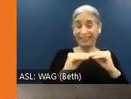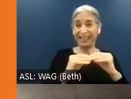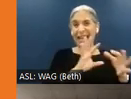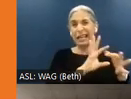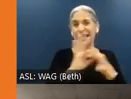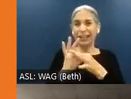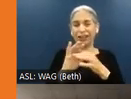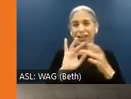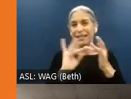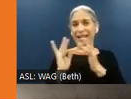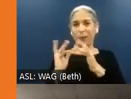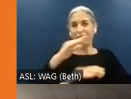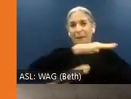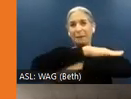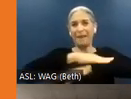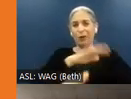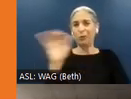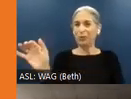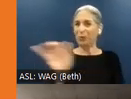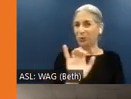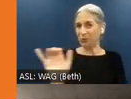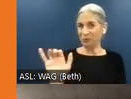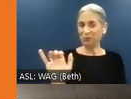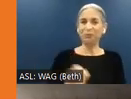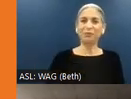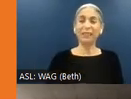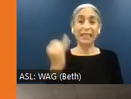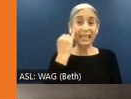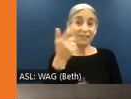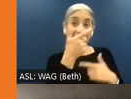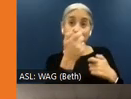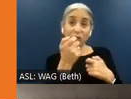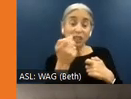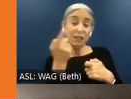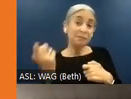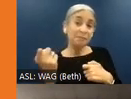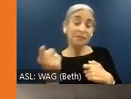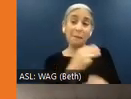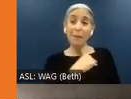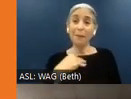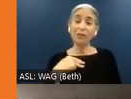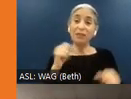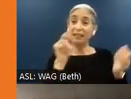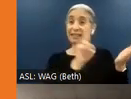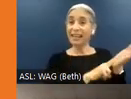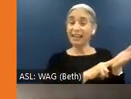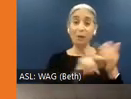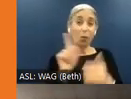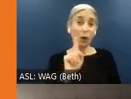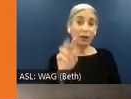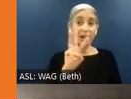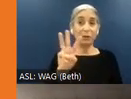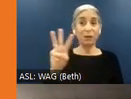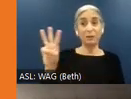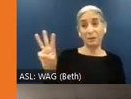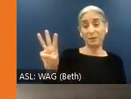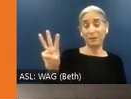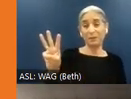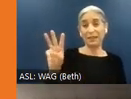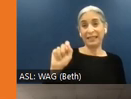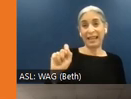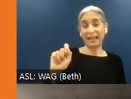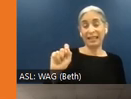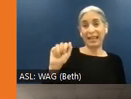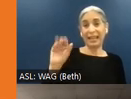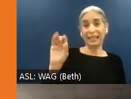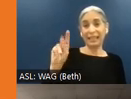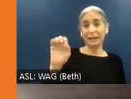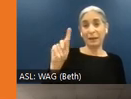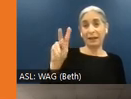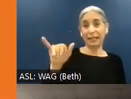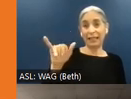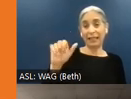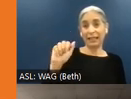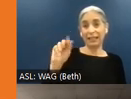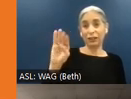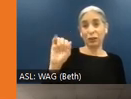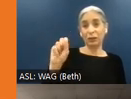networking platform as well. Anyone interested in a membership can sign up at www.accessibilityassociation.org